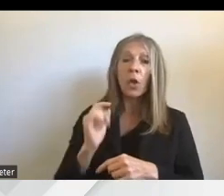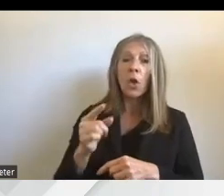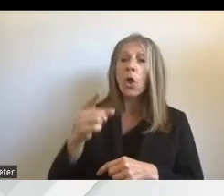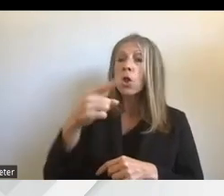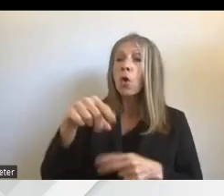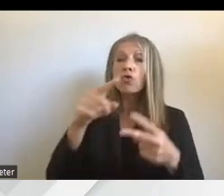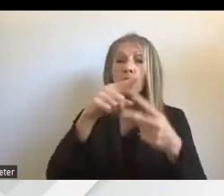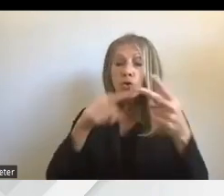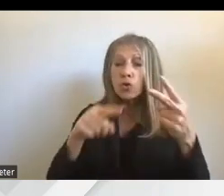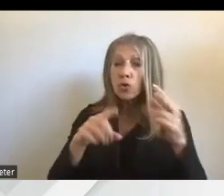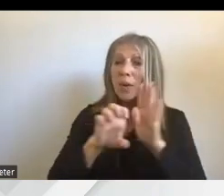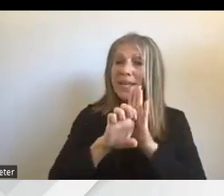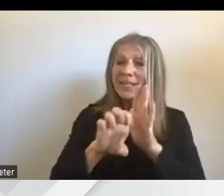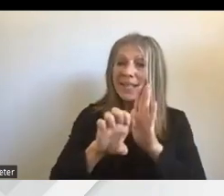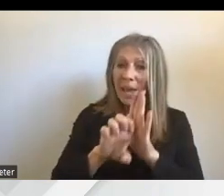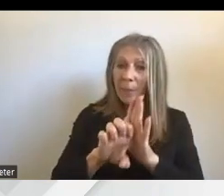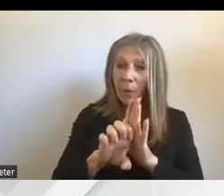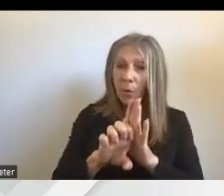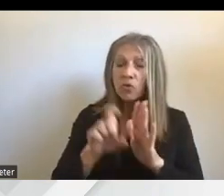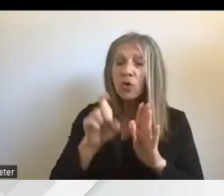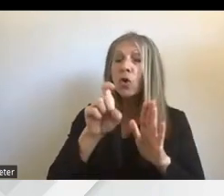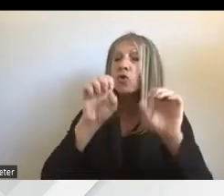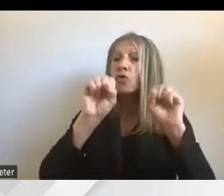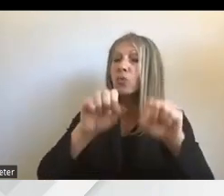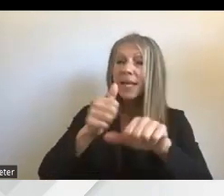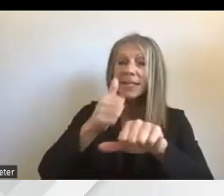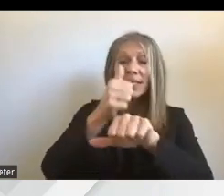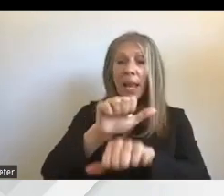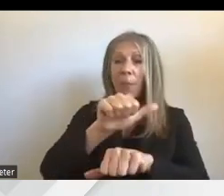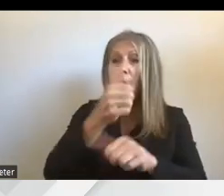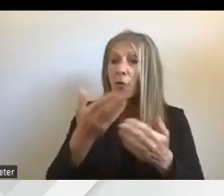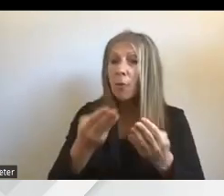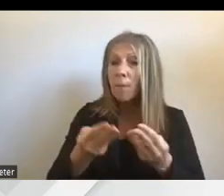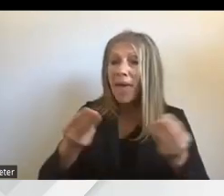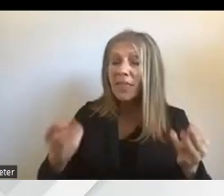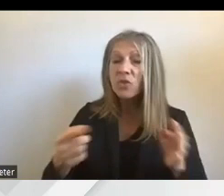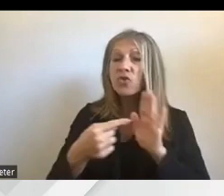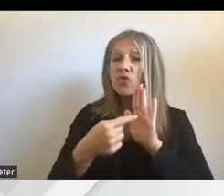These are just two examples, you can employ other methods to indicate that